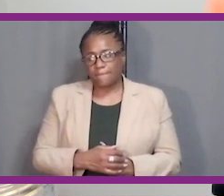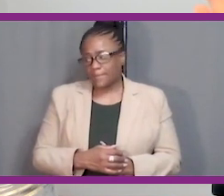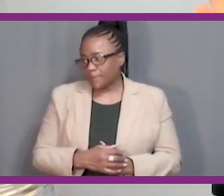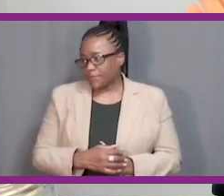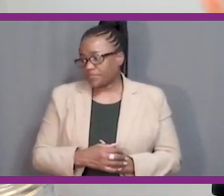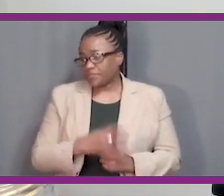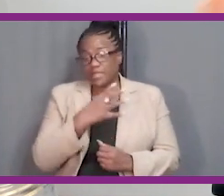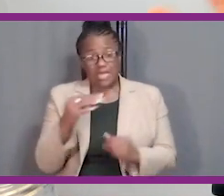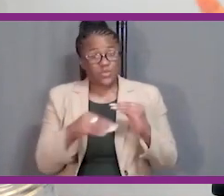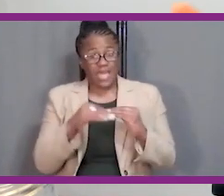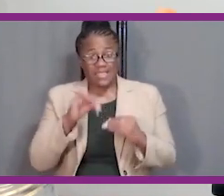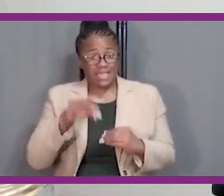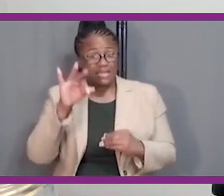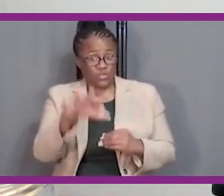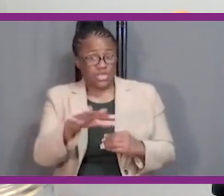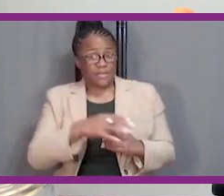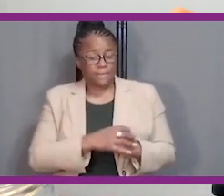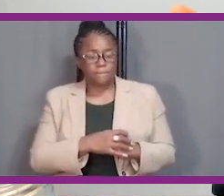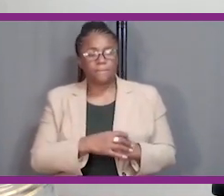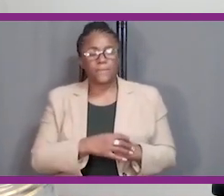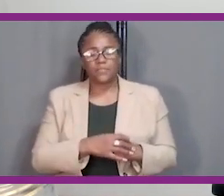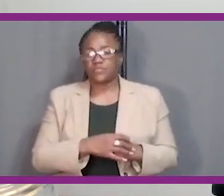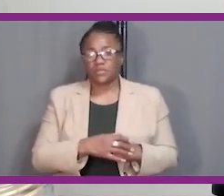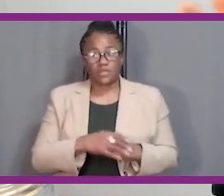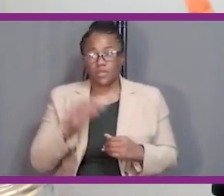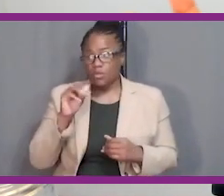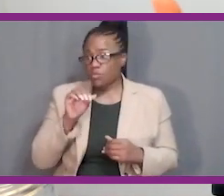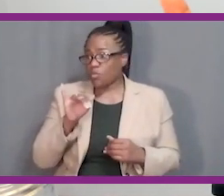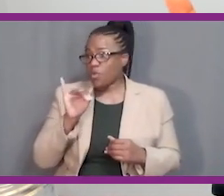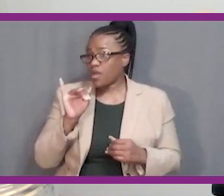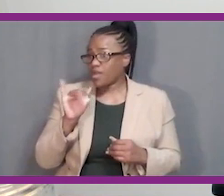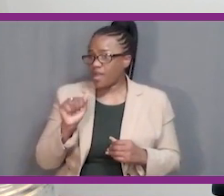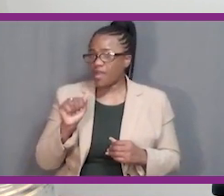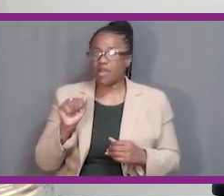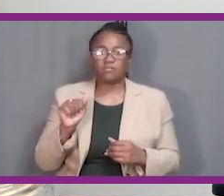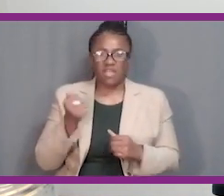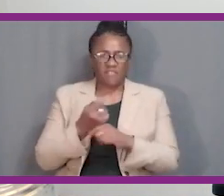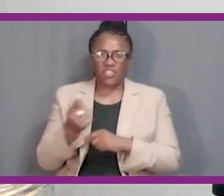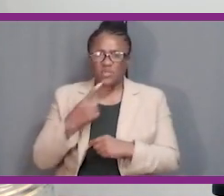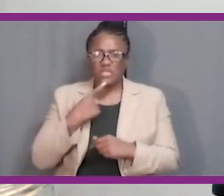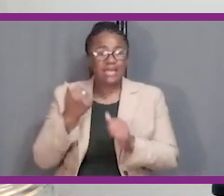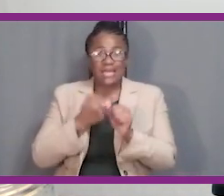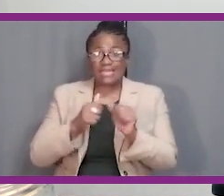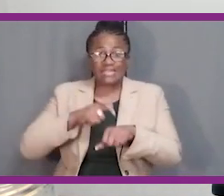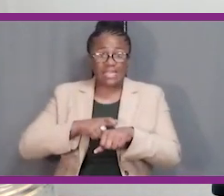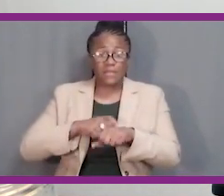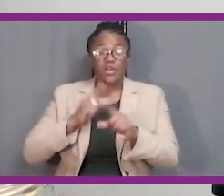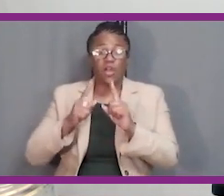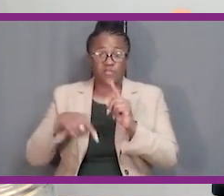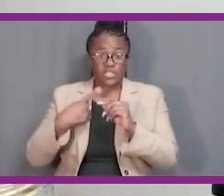"Absolutely." Because anytime we have a conversation about violence, I'm like, "How can you talk about violence without talking about disability? I don't understand it." Yet it